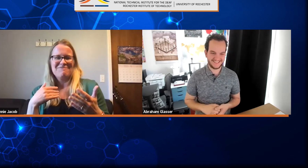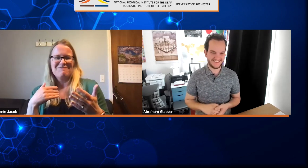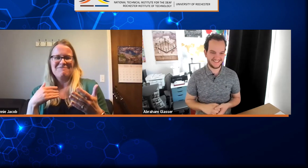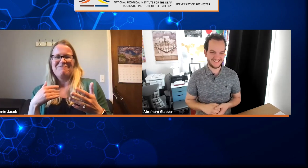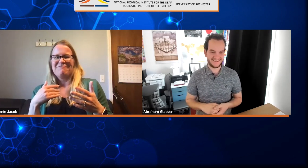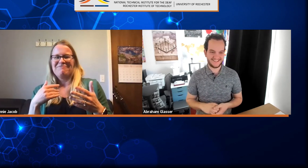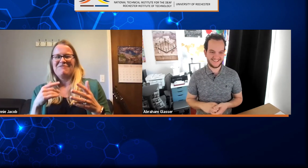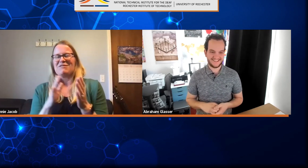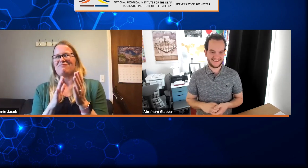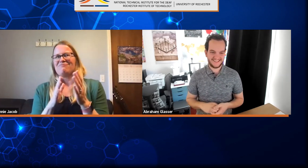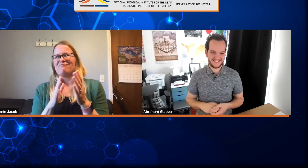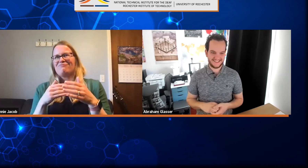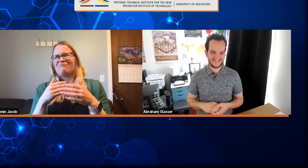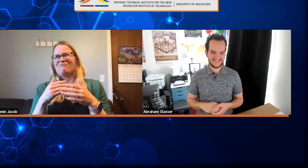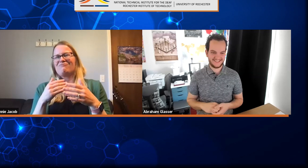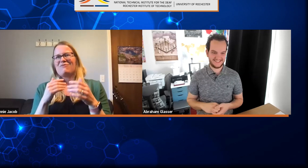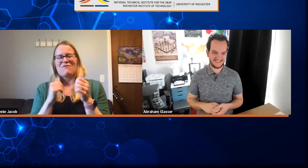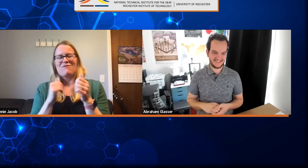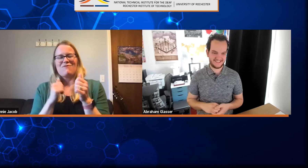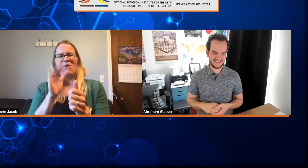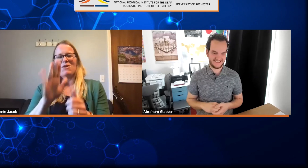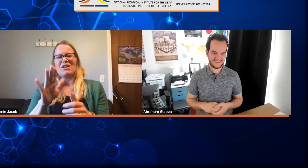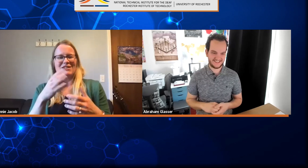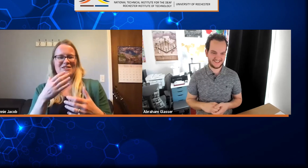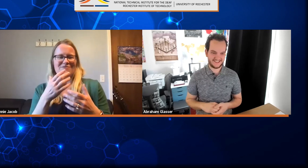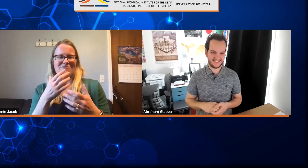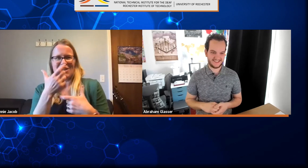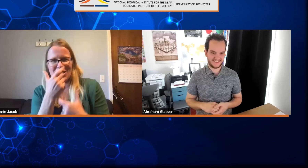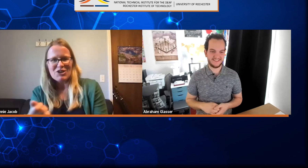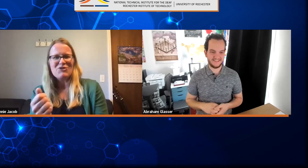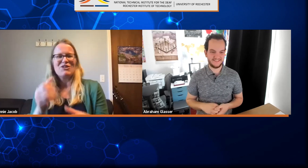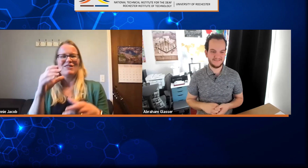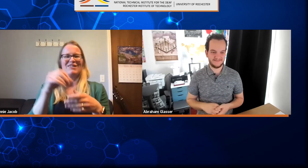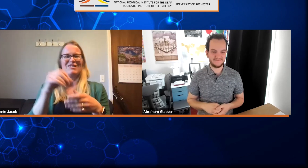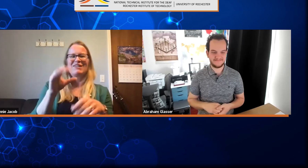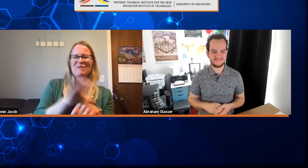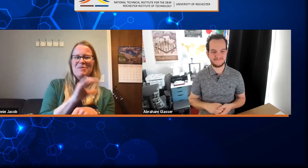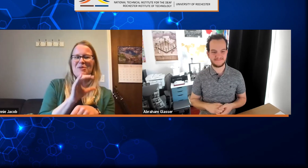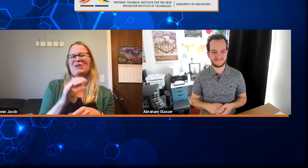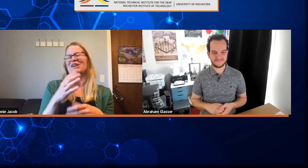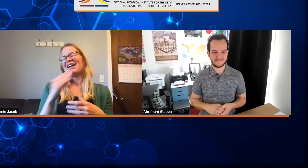ended up pursuing his interests in computing instead.